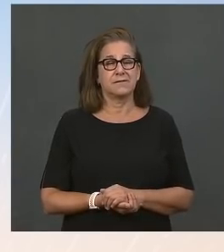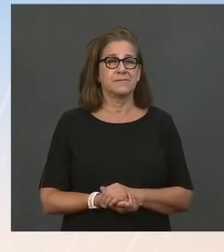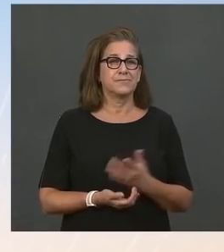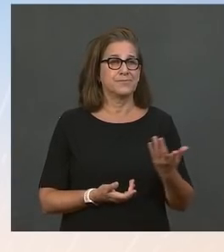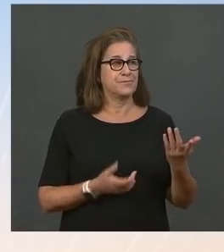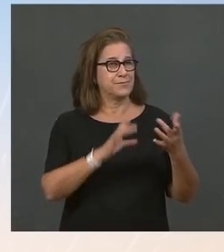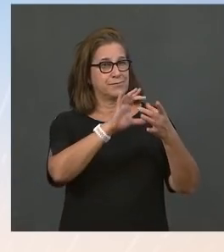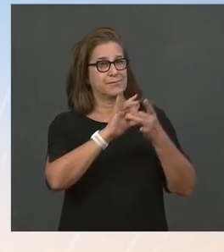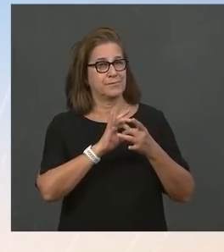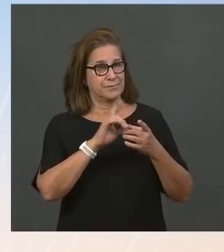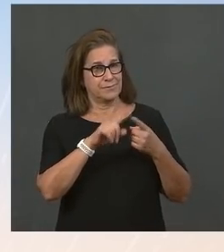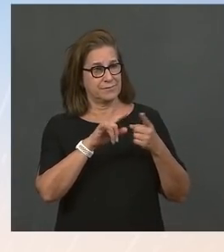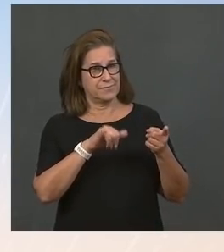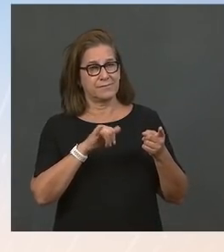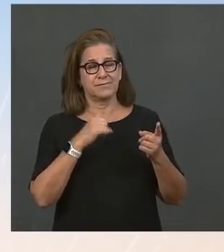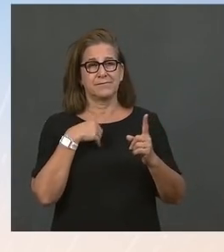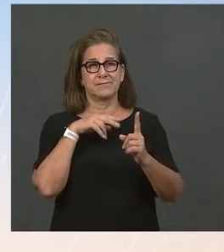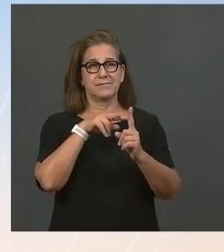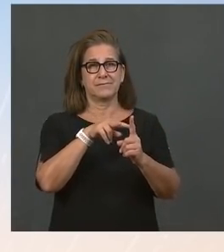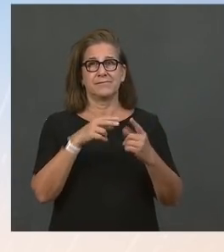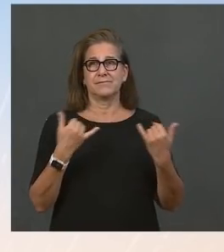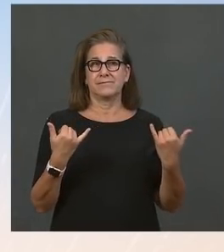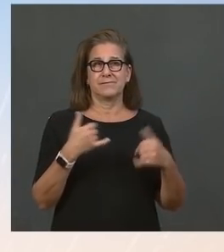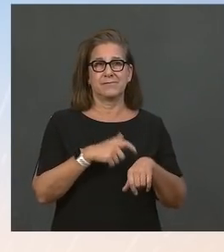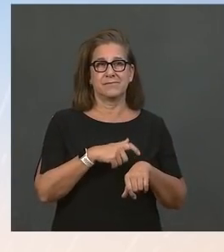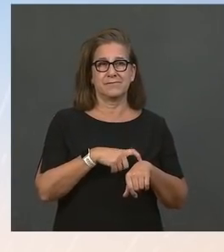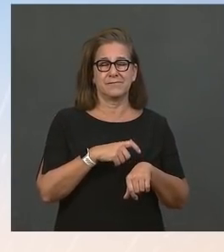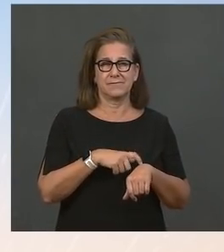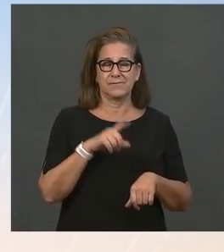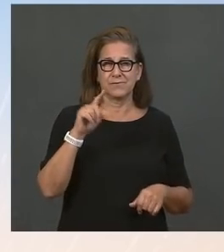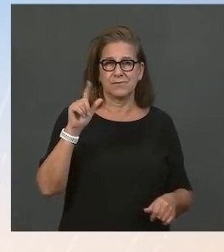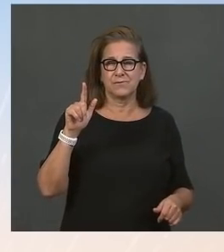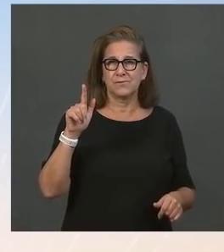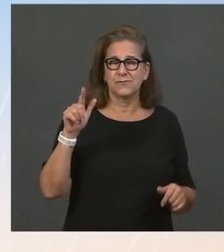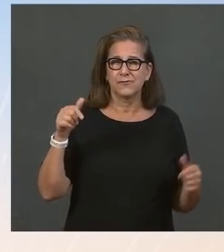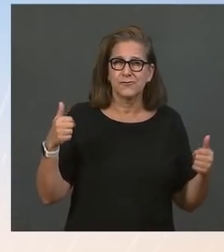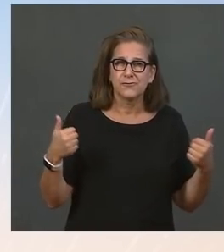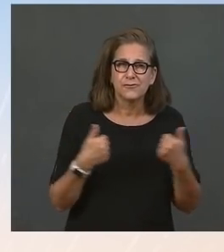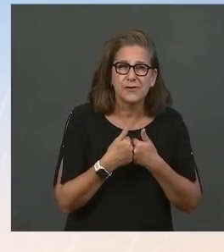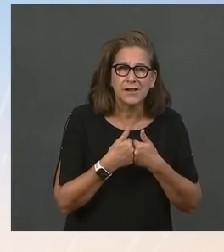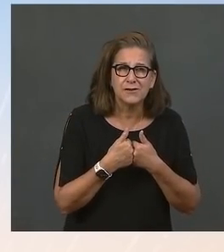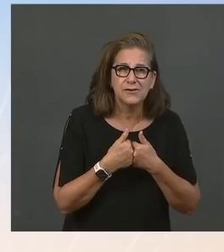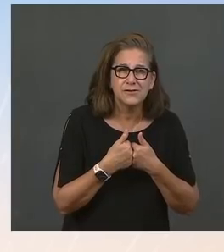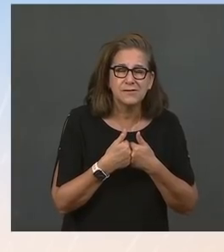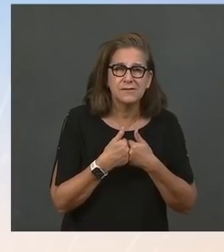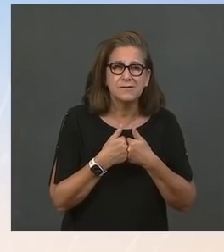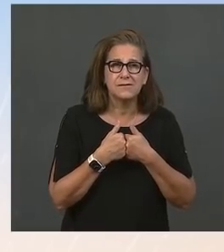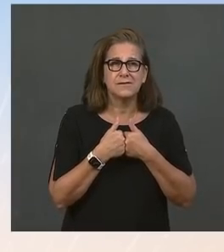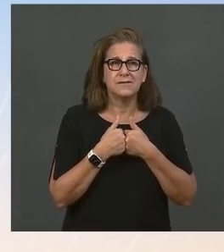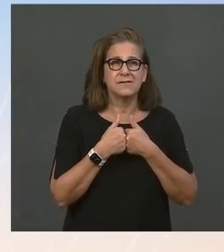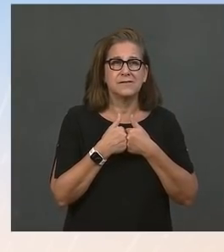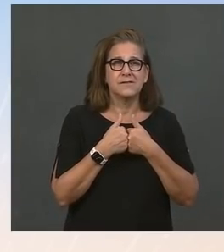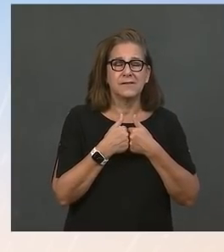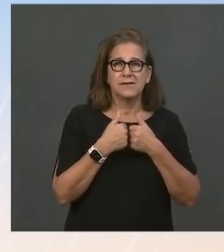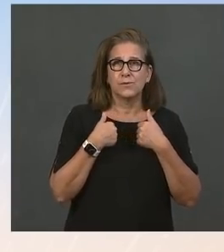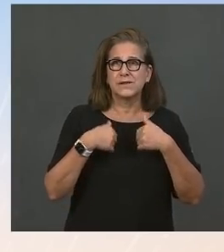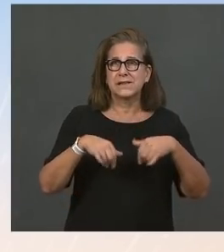and people are tired of fighting a pandemic. They're tired of the impact on their lives. Some of them are sick and tired of people who won't get vaccinated,